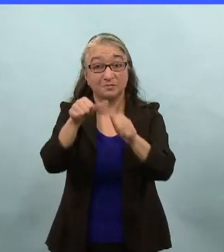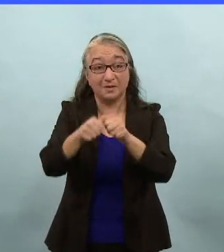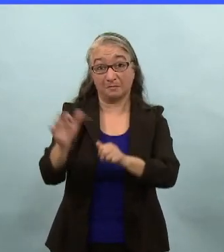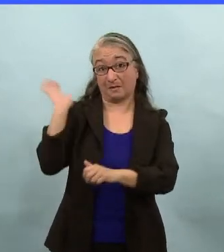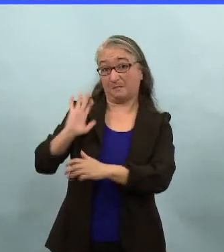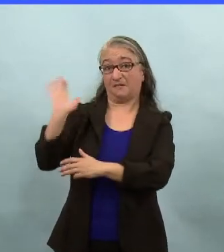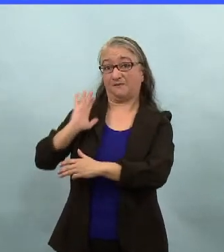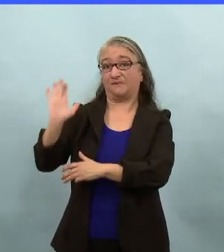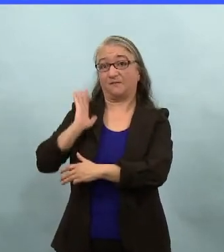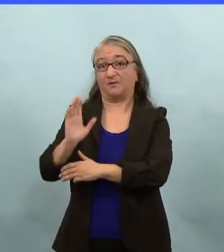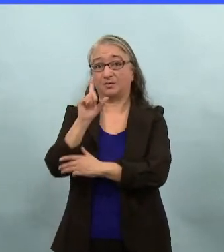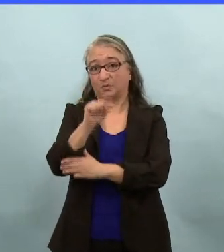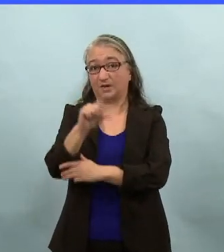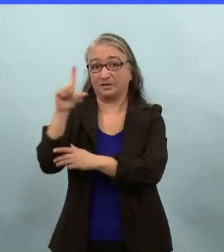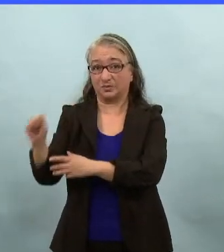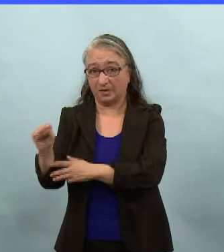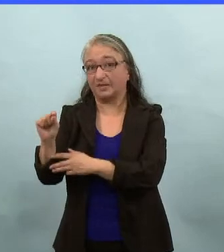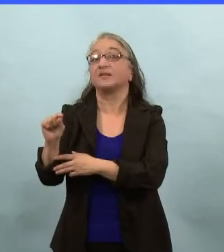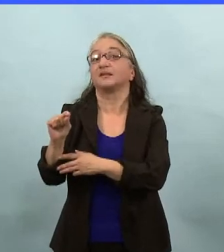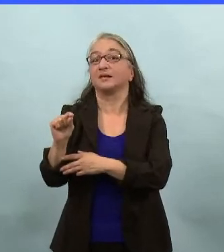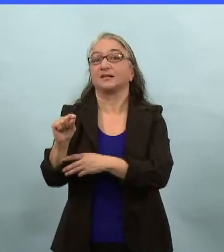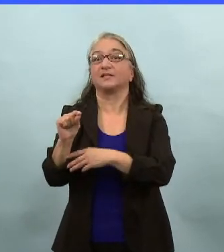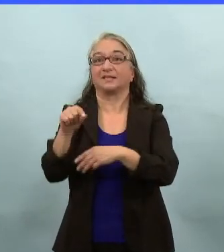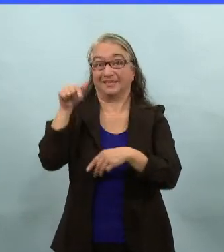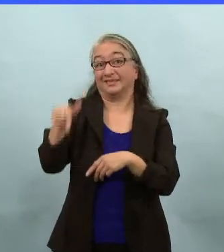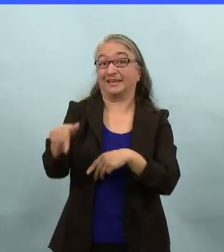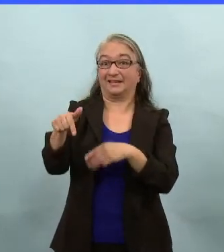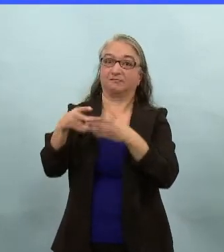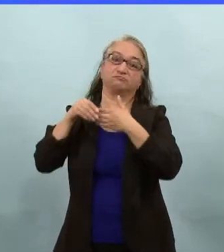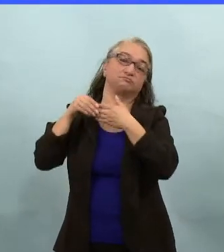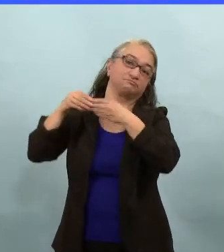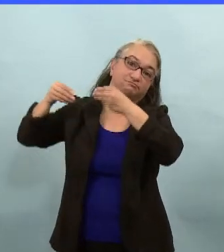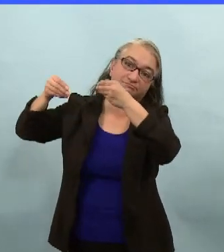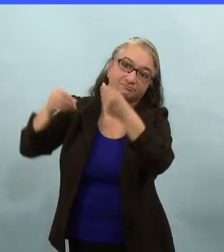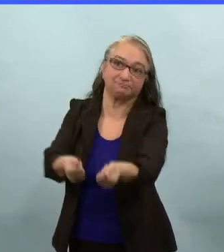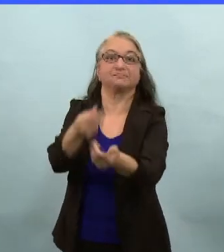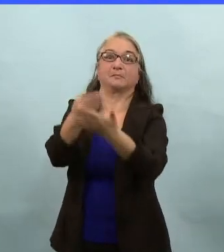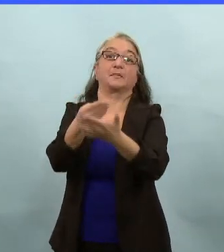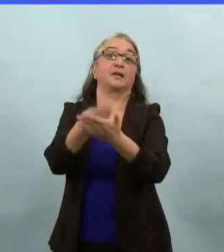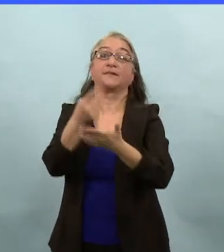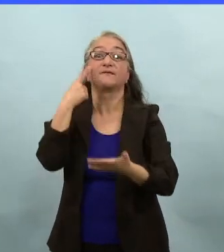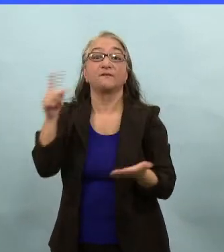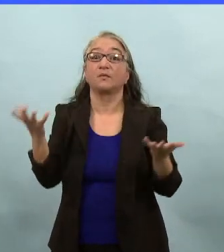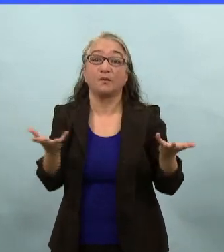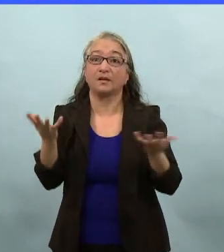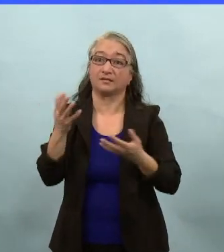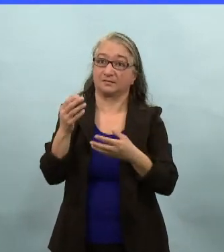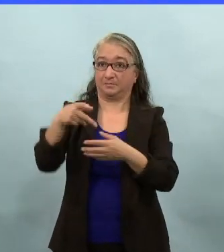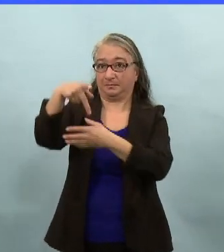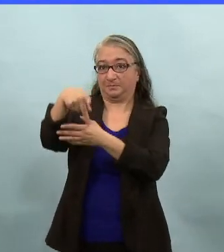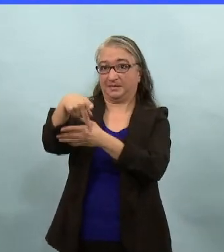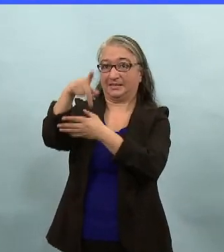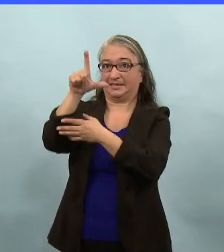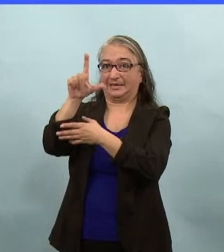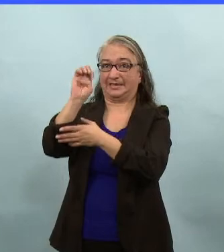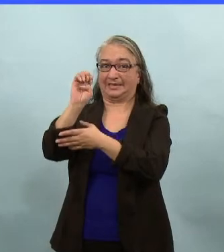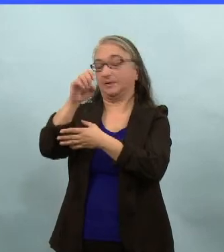a lot of money on plexiglas and reducing the number of seats in their establishment so back at